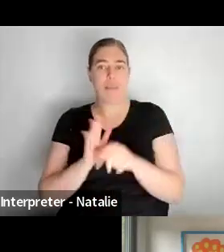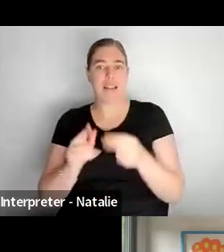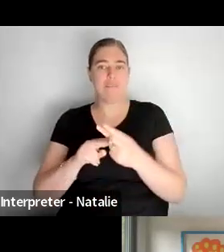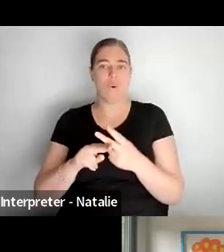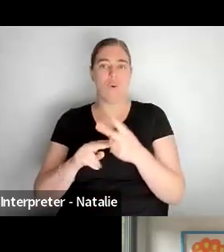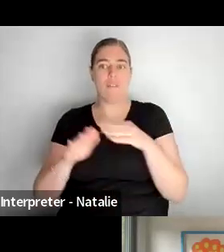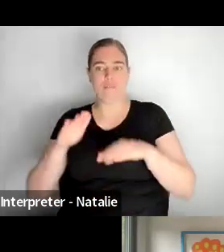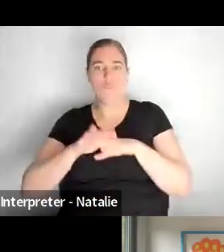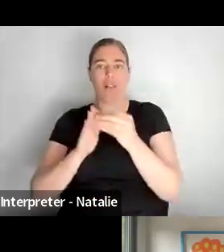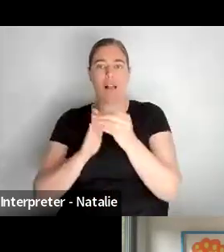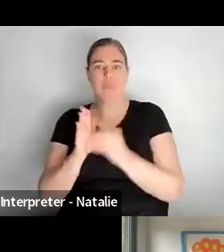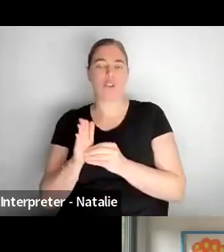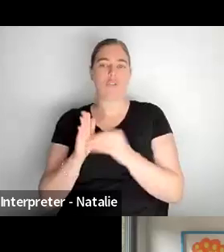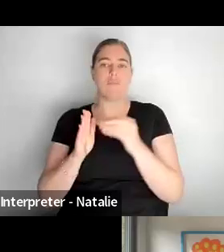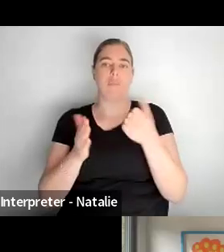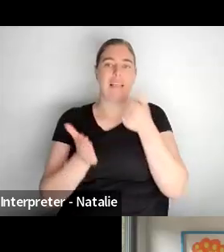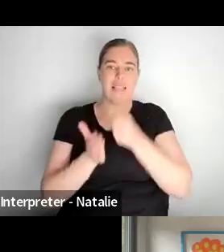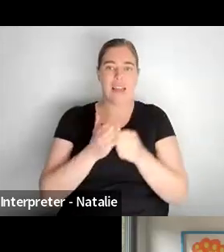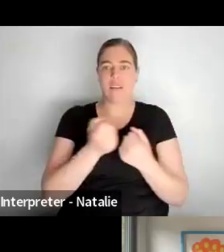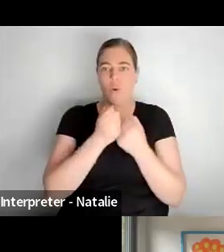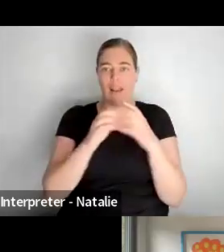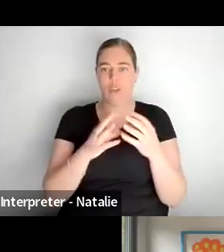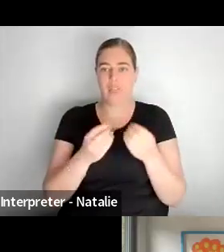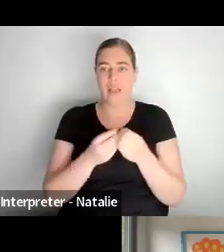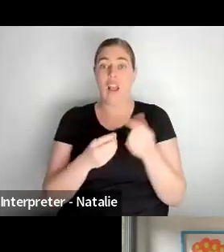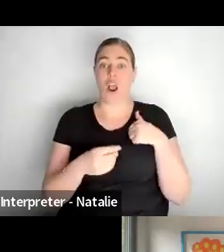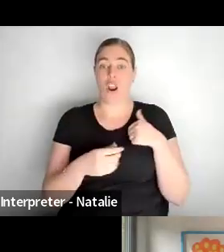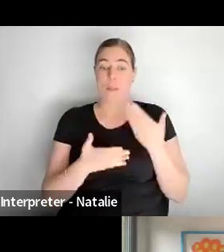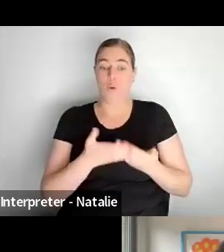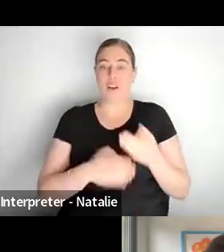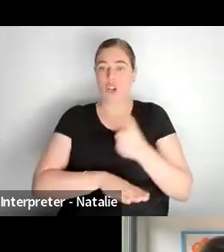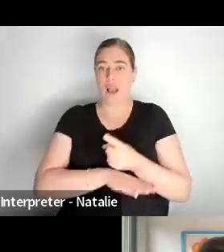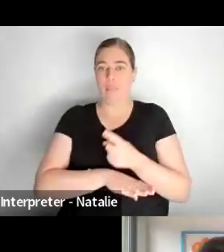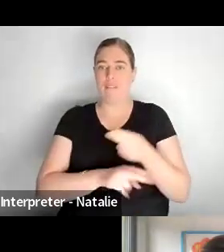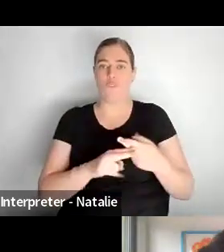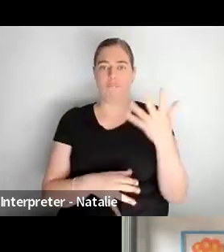letters of support, etc. I tend to set a timer for 15 minutes and sometimes that's all I need,